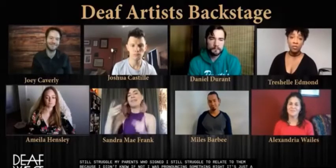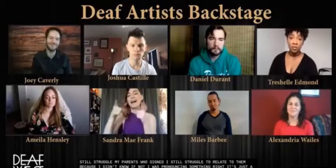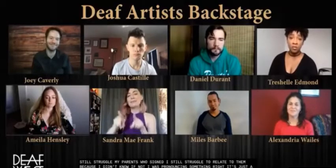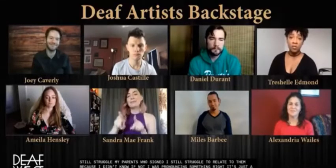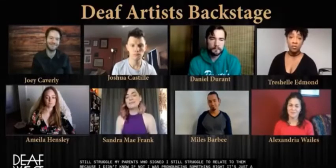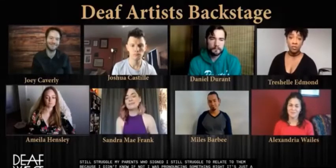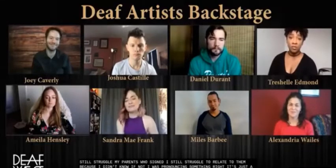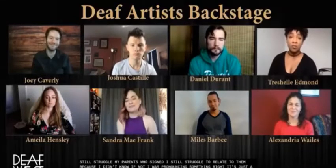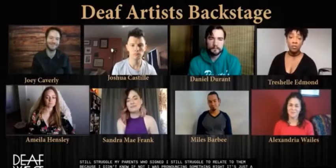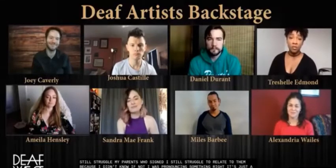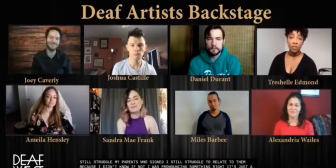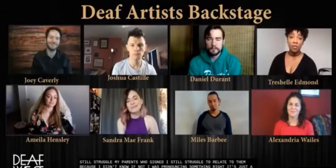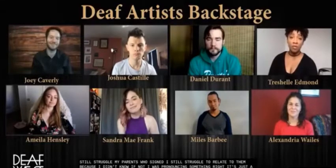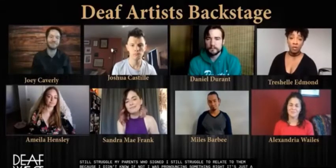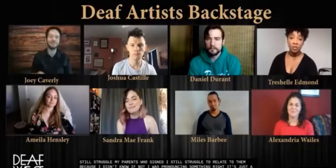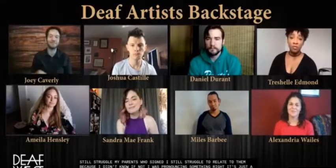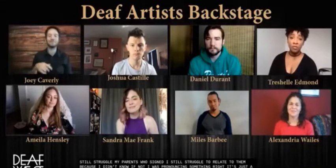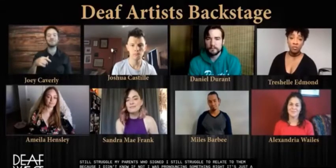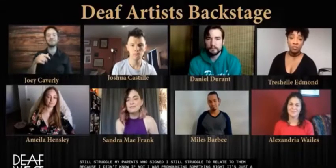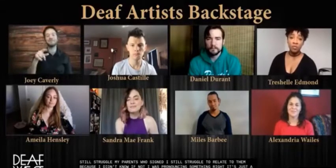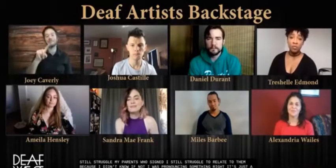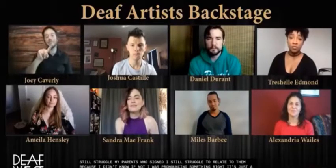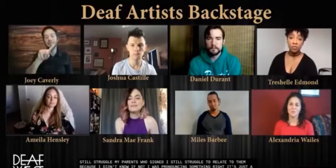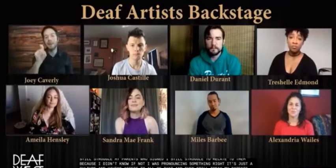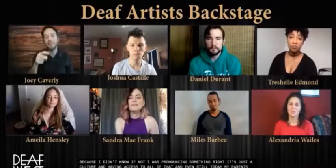and I really appreciate my parents learning sign language.